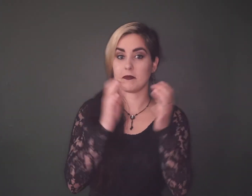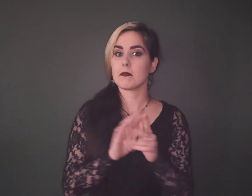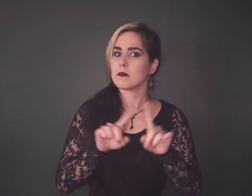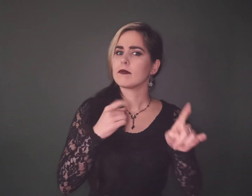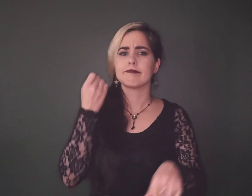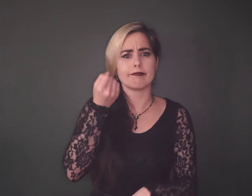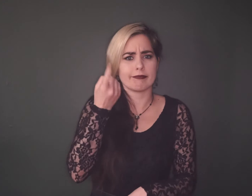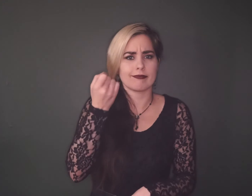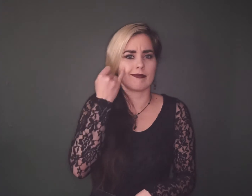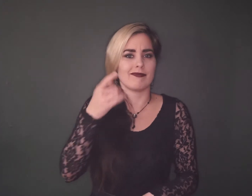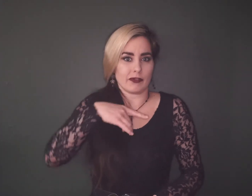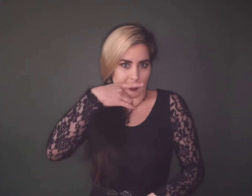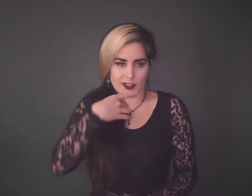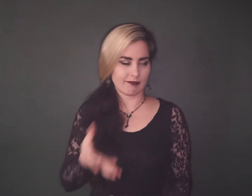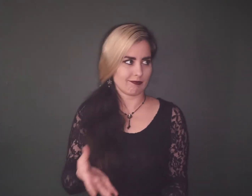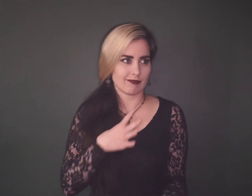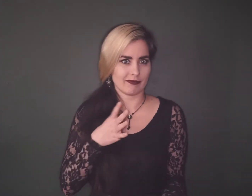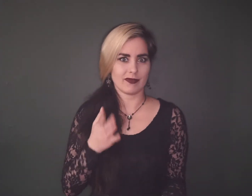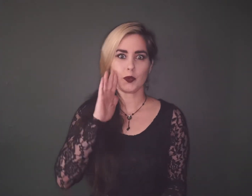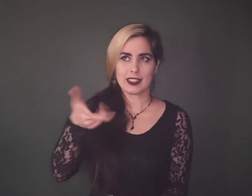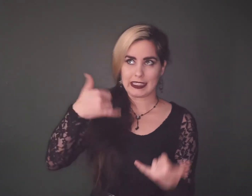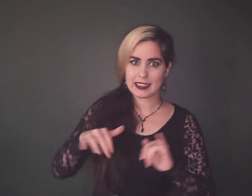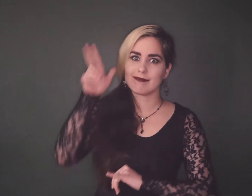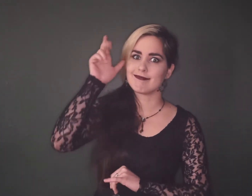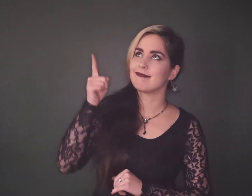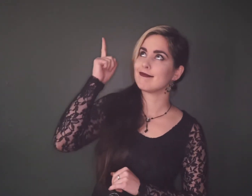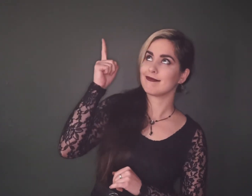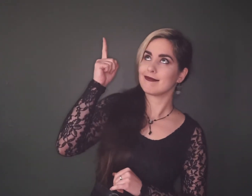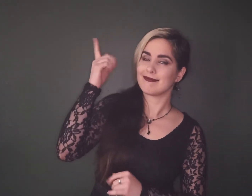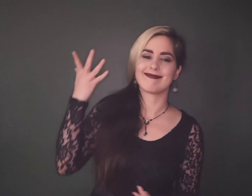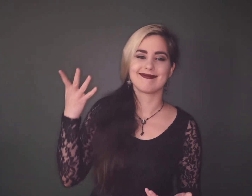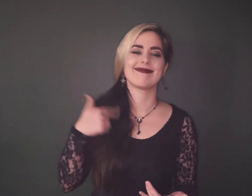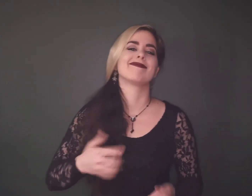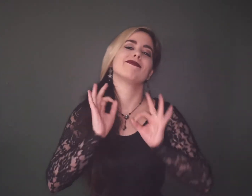Voice over: If you're not Deaf, don't worry. You'll still hear this. I'll be interpreting myself into English later